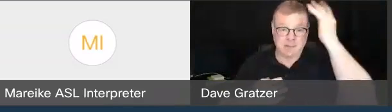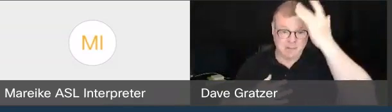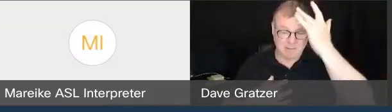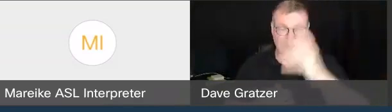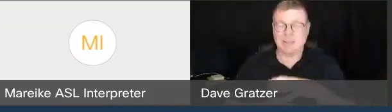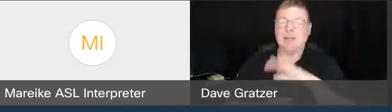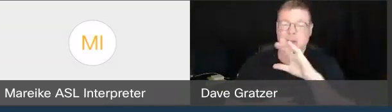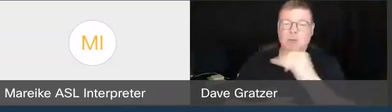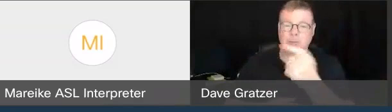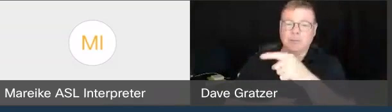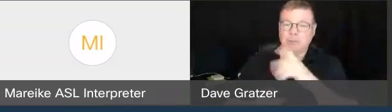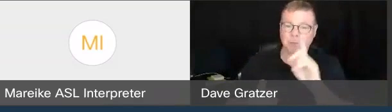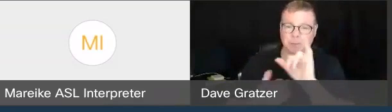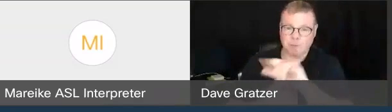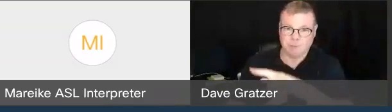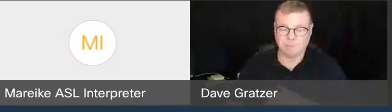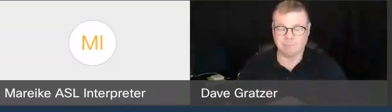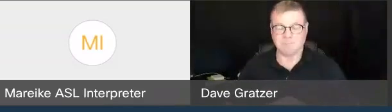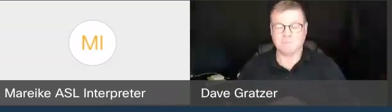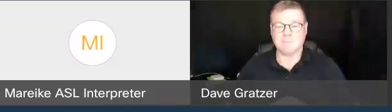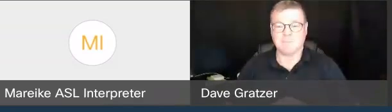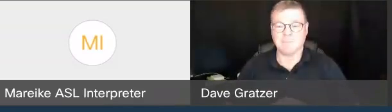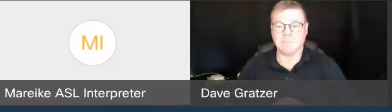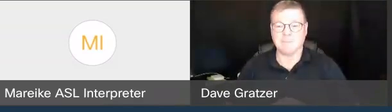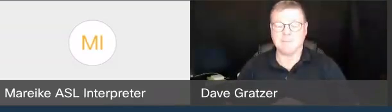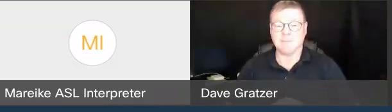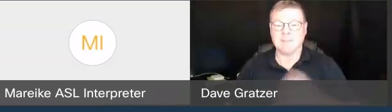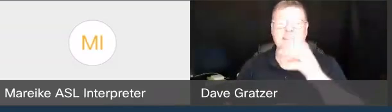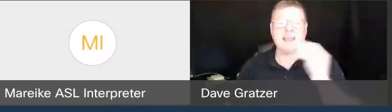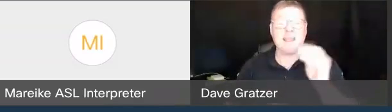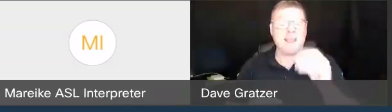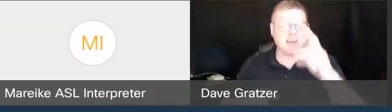where we go to do that. The fates of individuals with severe and persistent mental illness are